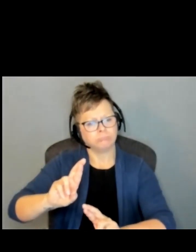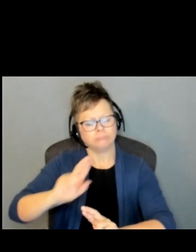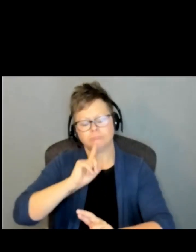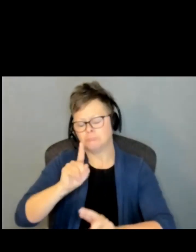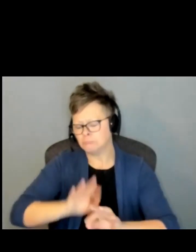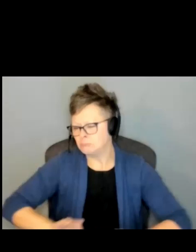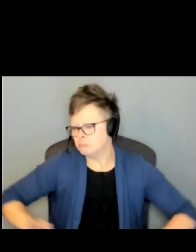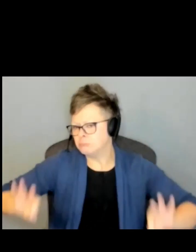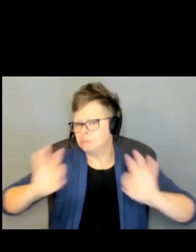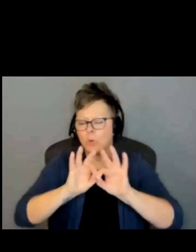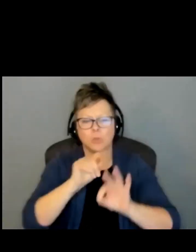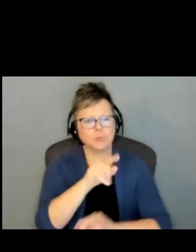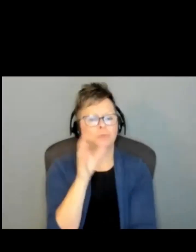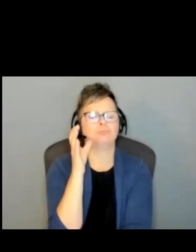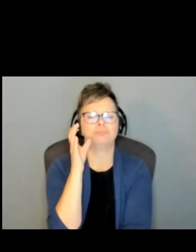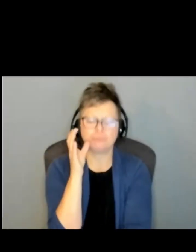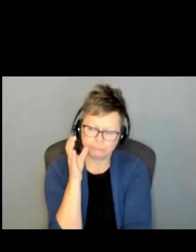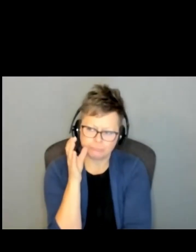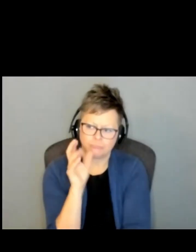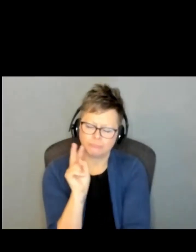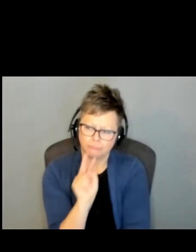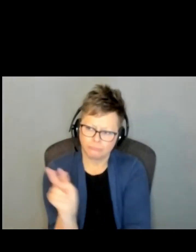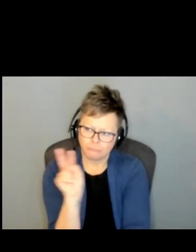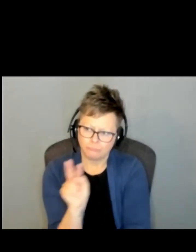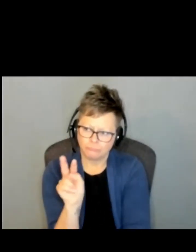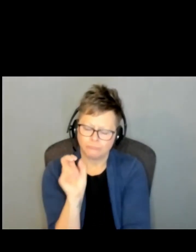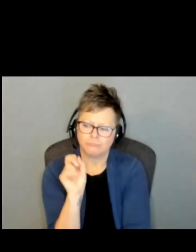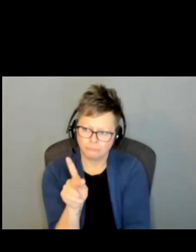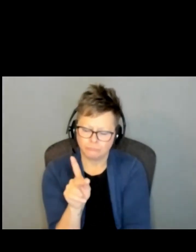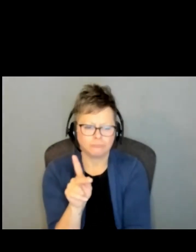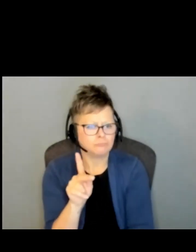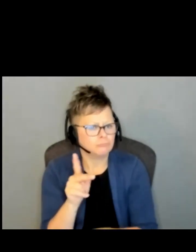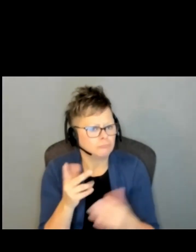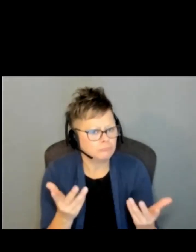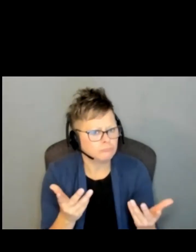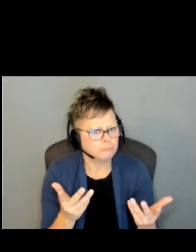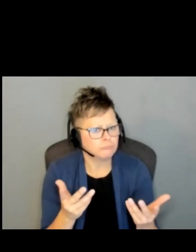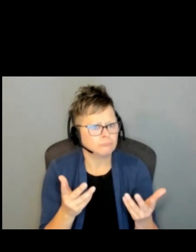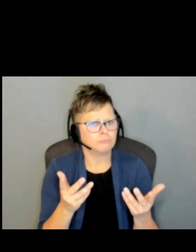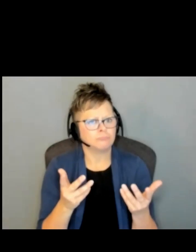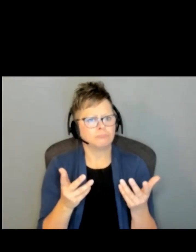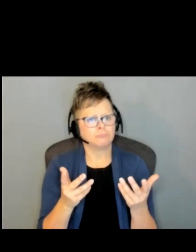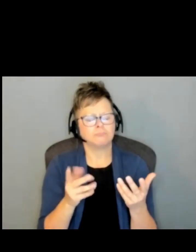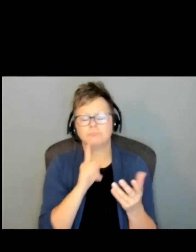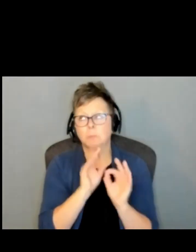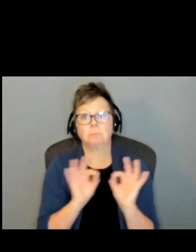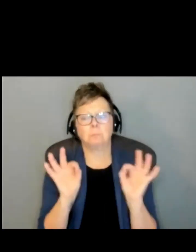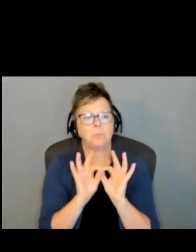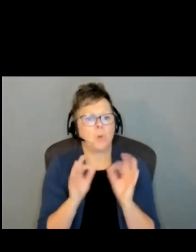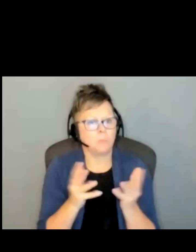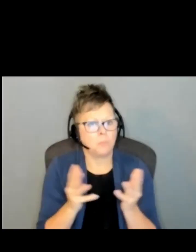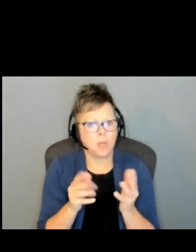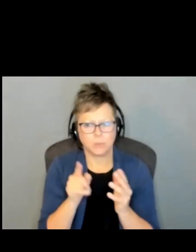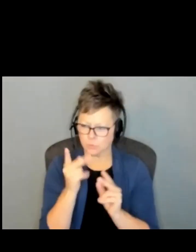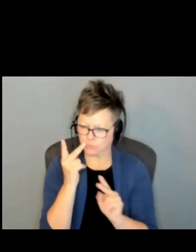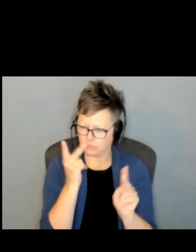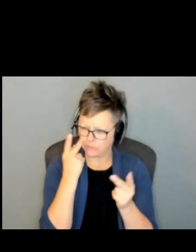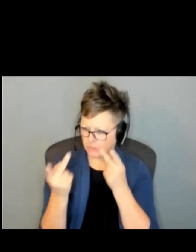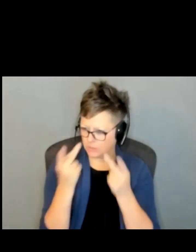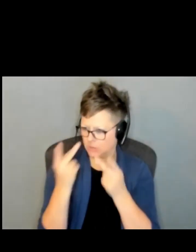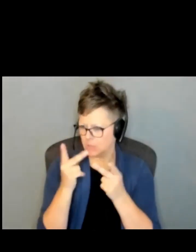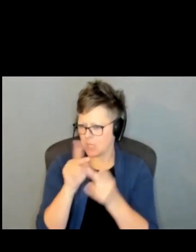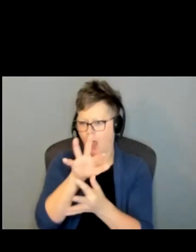voices behind the voice, in which you get to gather some of the nuts and bolts of the